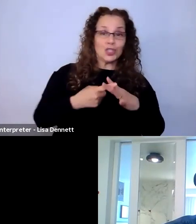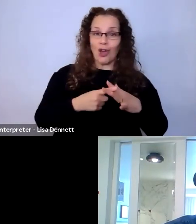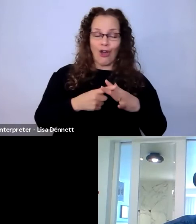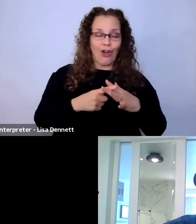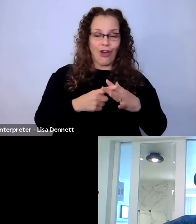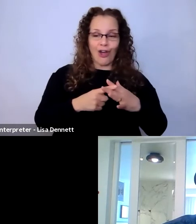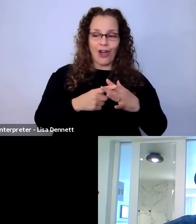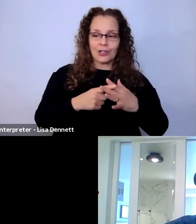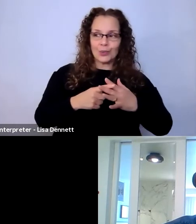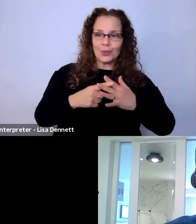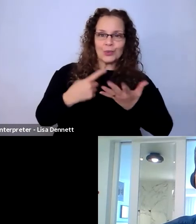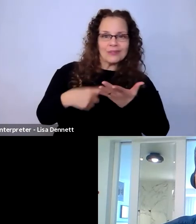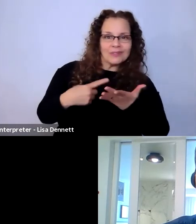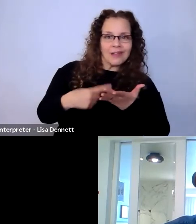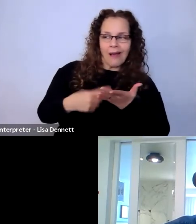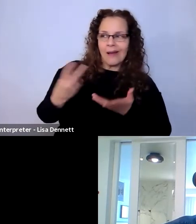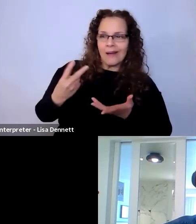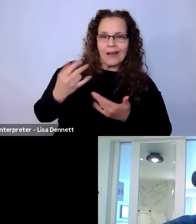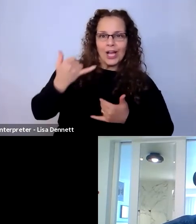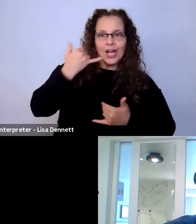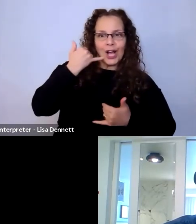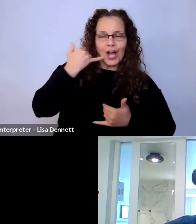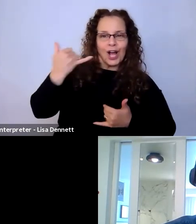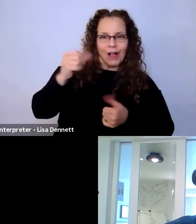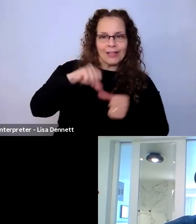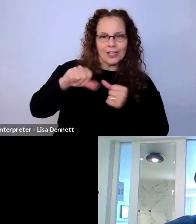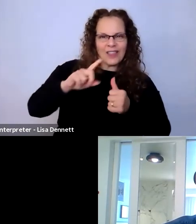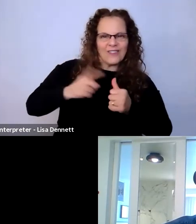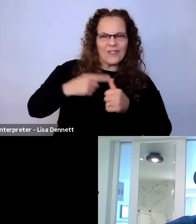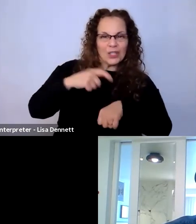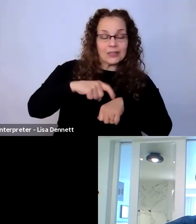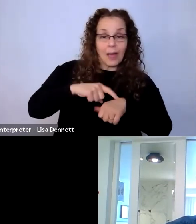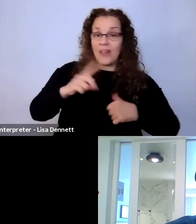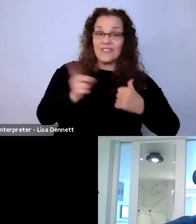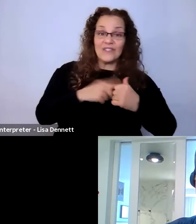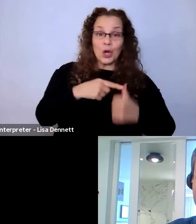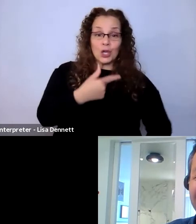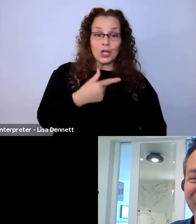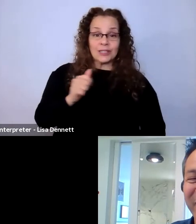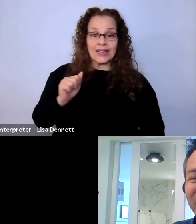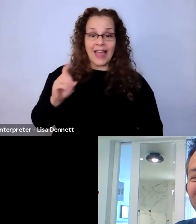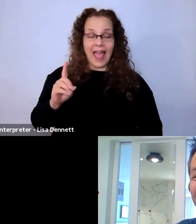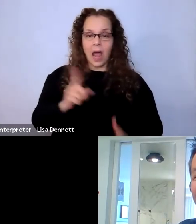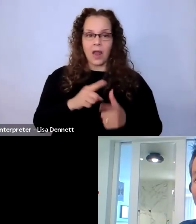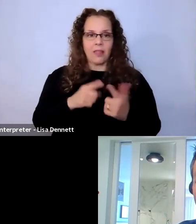out and a hammer out the first gad like nothing was stopping it after that. Absolutely.